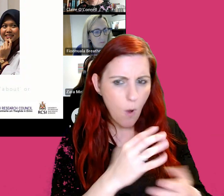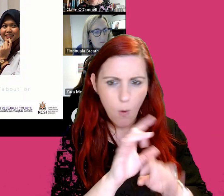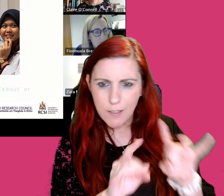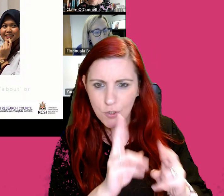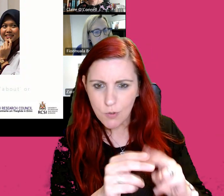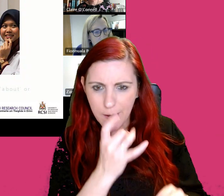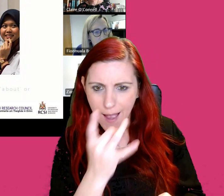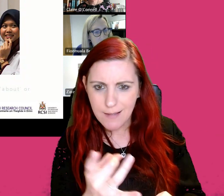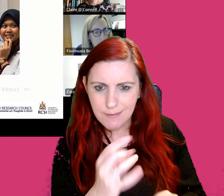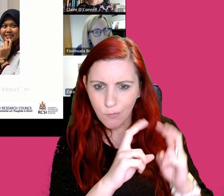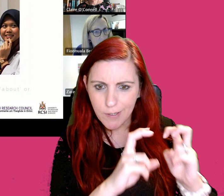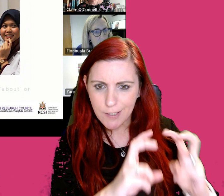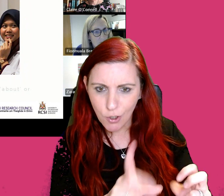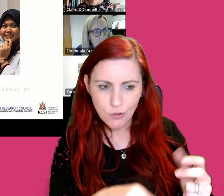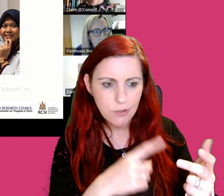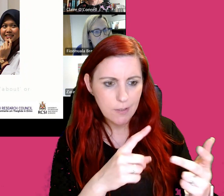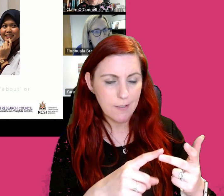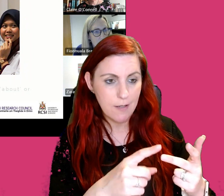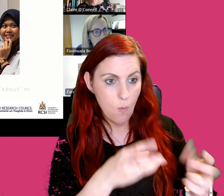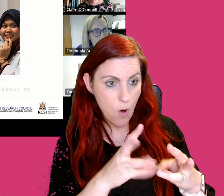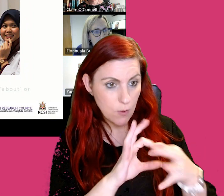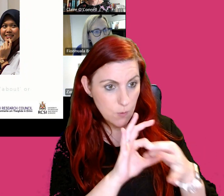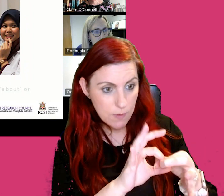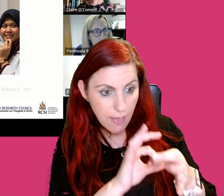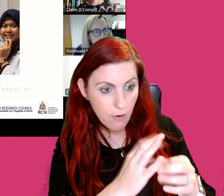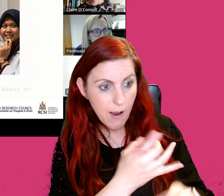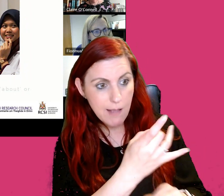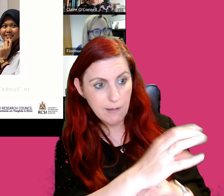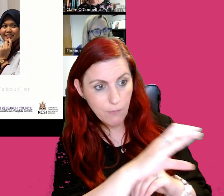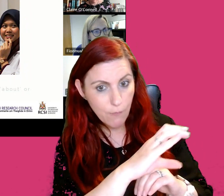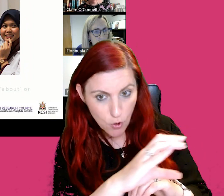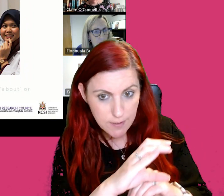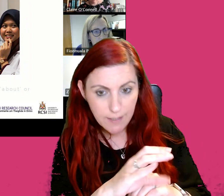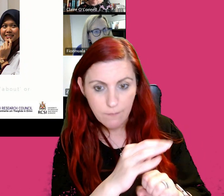um can we work together on getting funding I've had patients in the public as co- applicants on